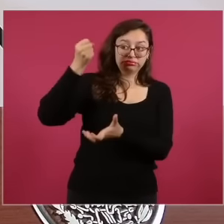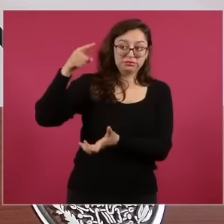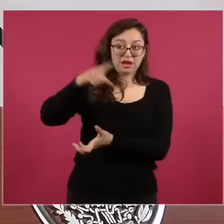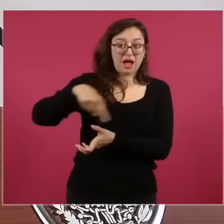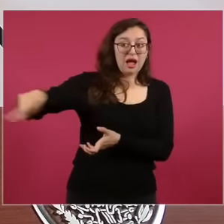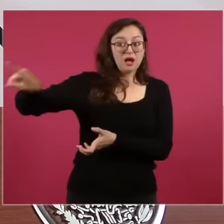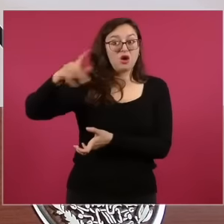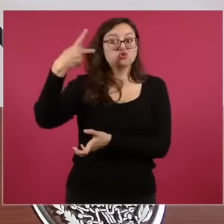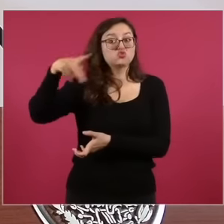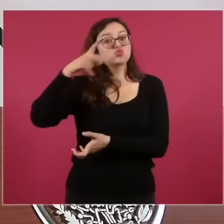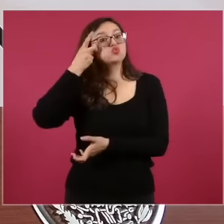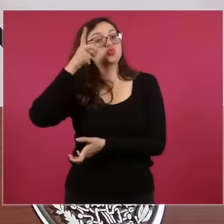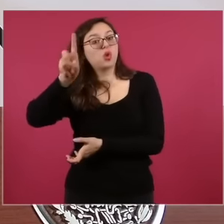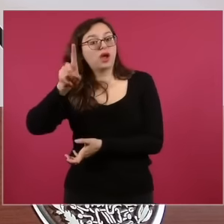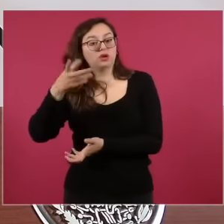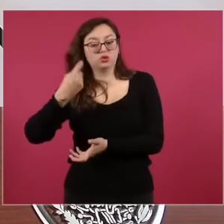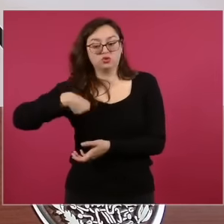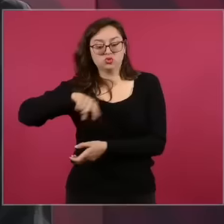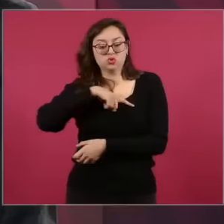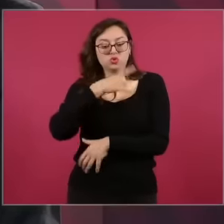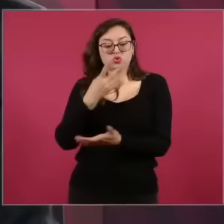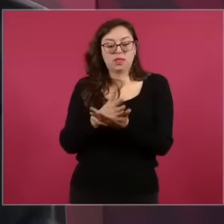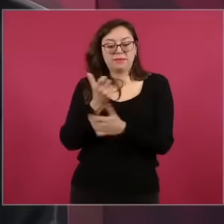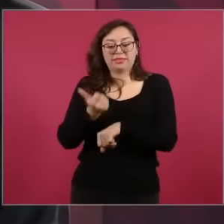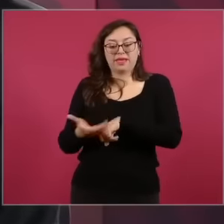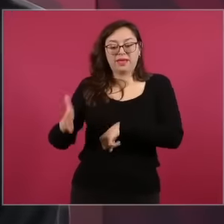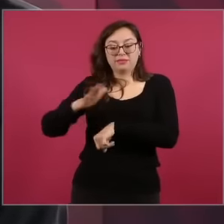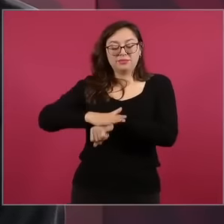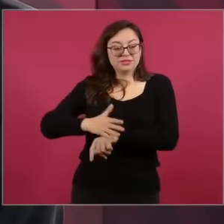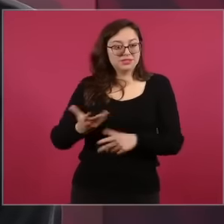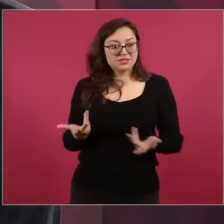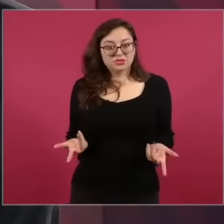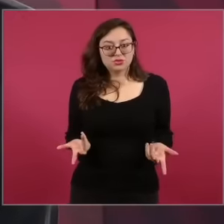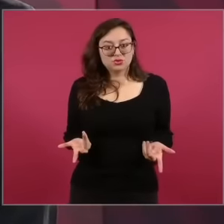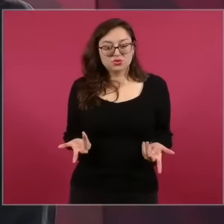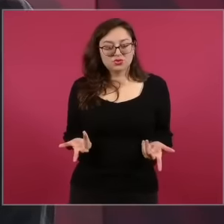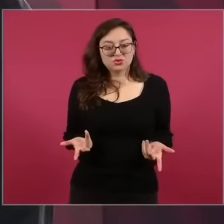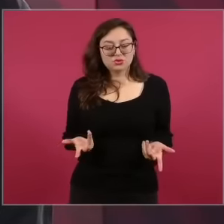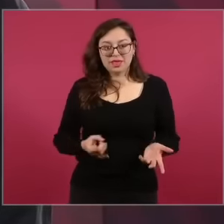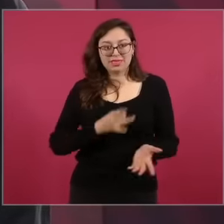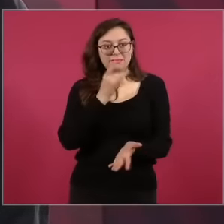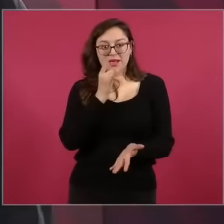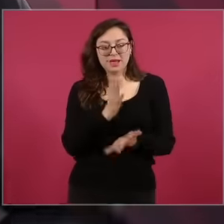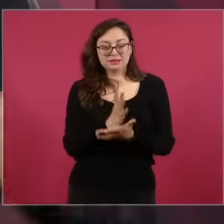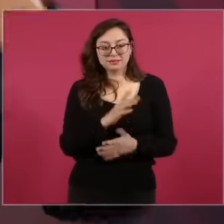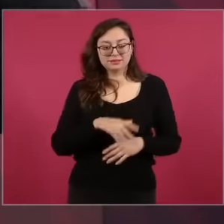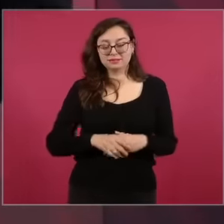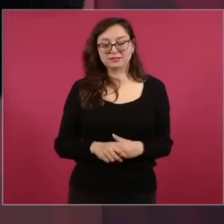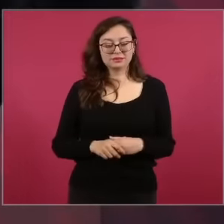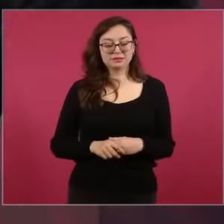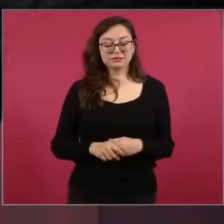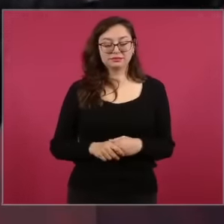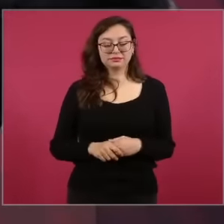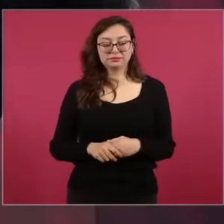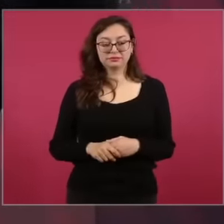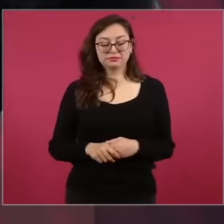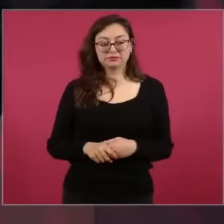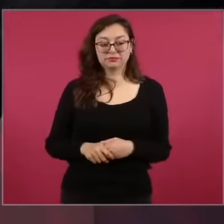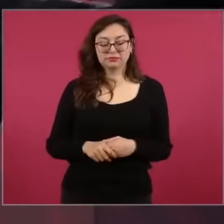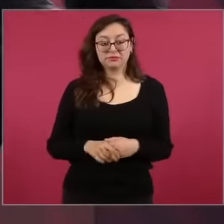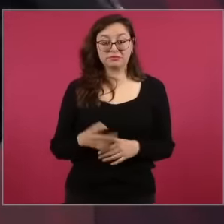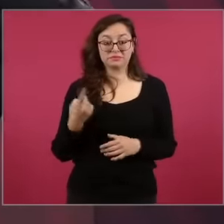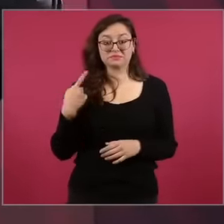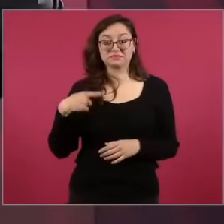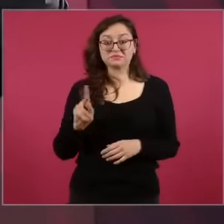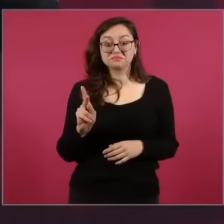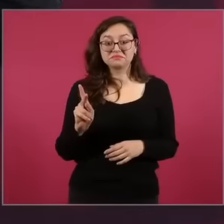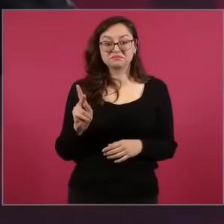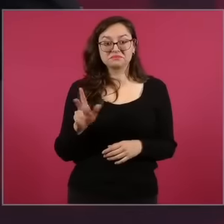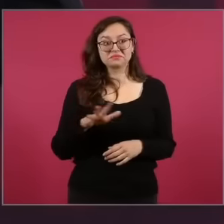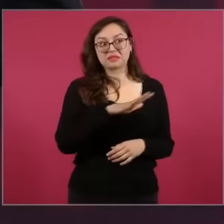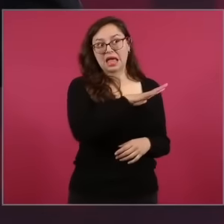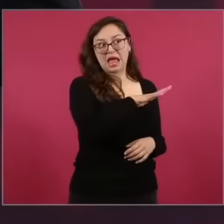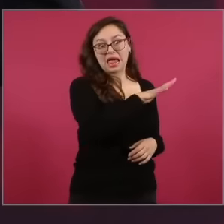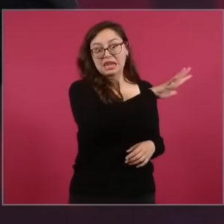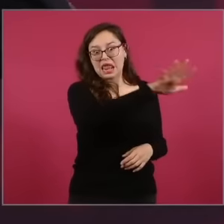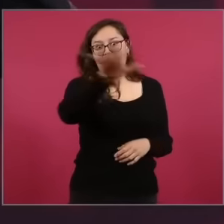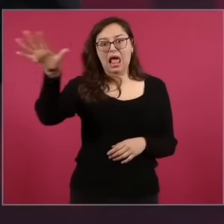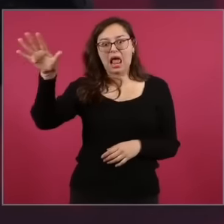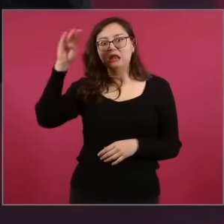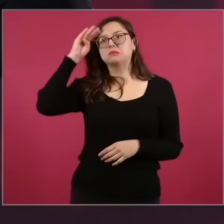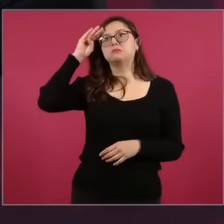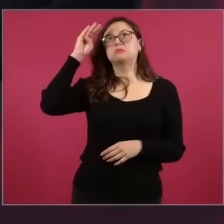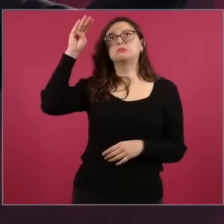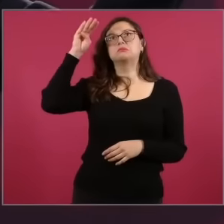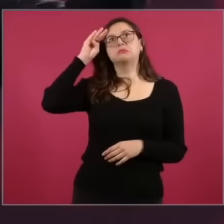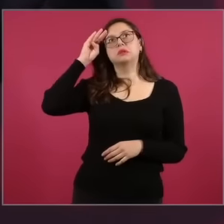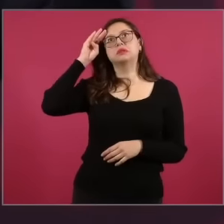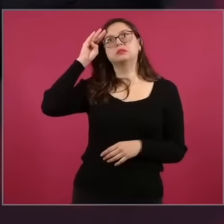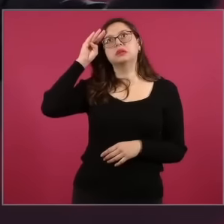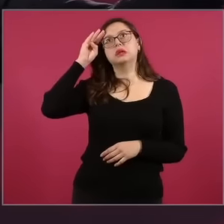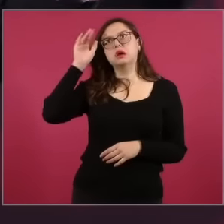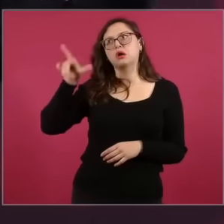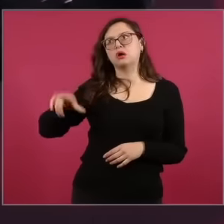rulers administrators of the money of the people but the belief in the depoliticization